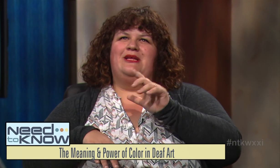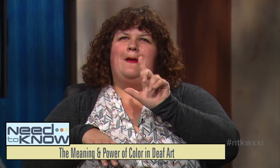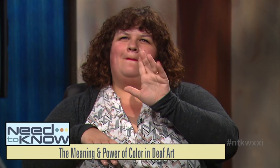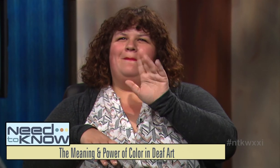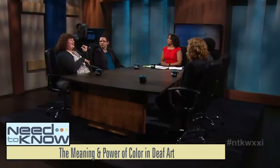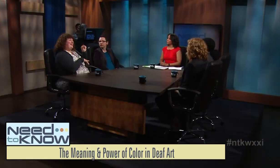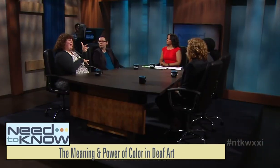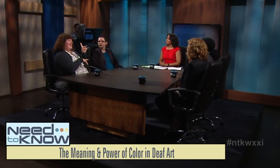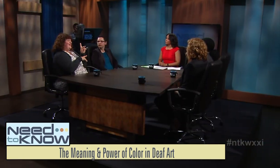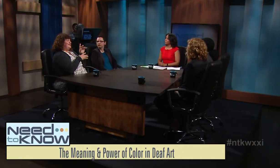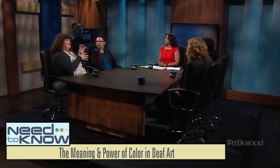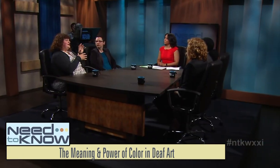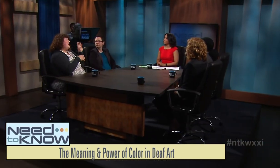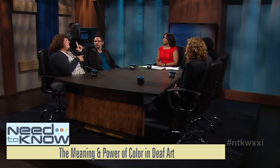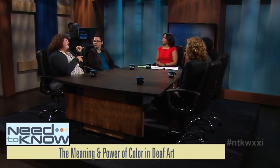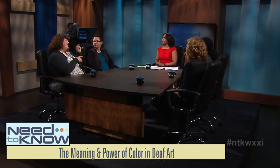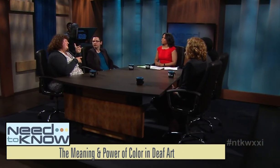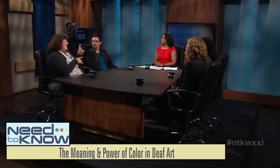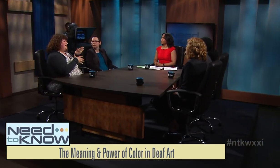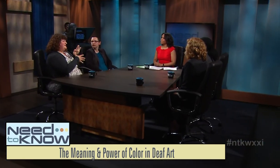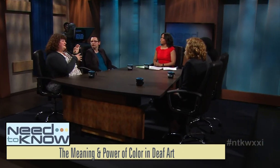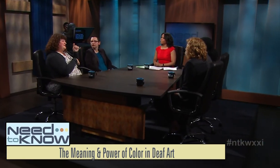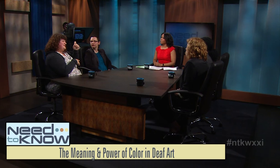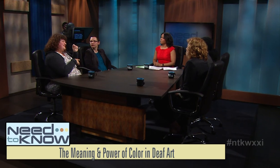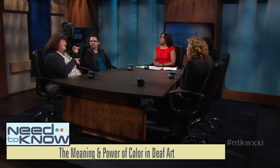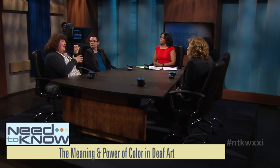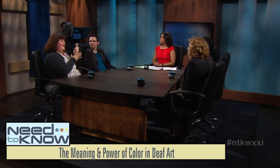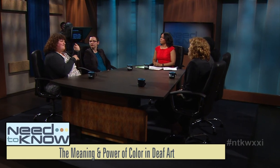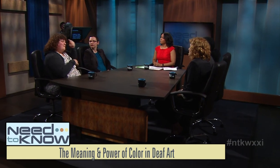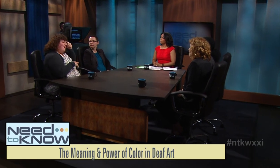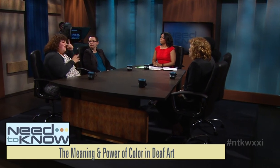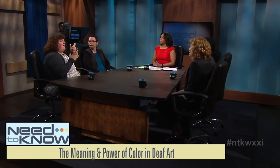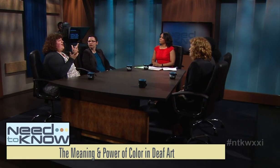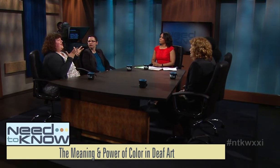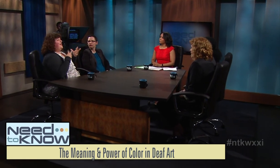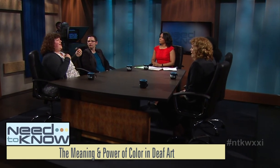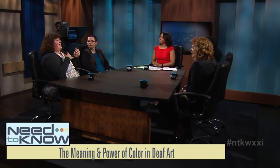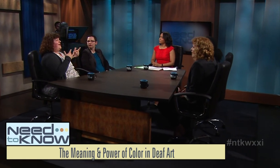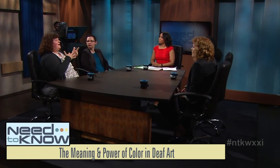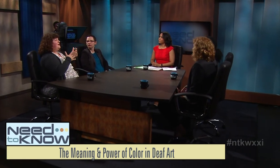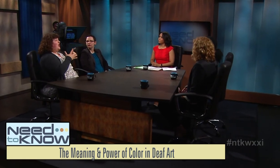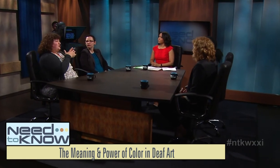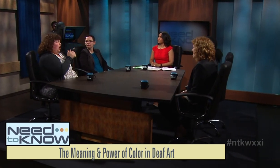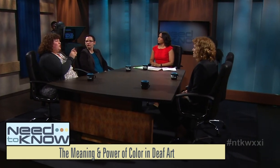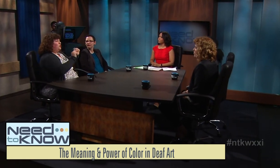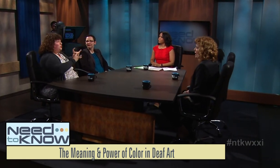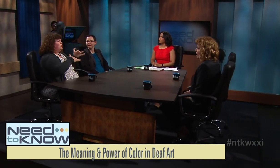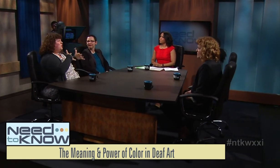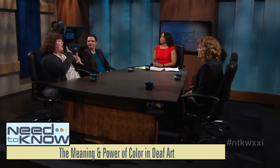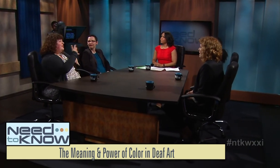MOMENT I HAVE MORE OF A BLANK SLATE AND A BLANK STATE OF MIND